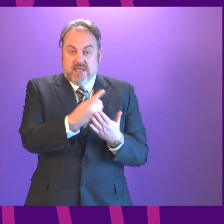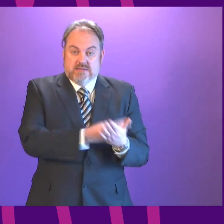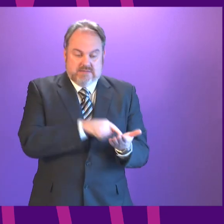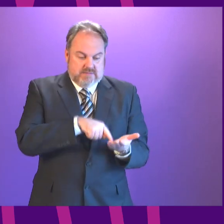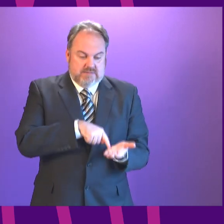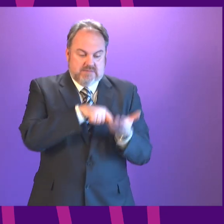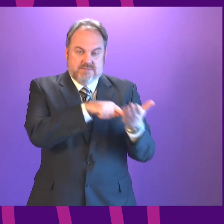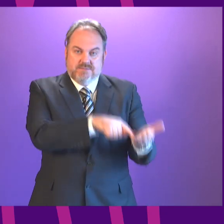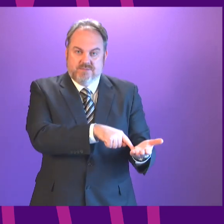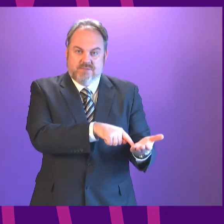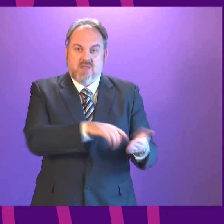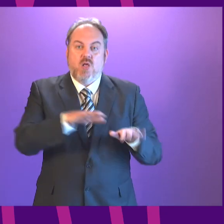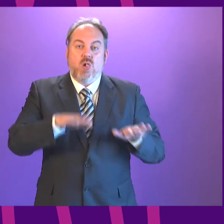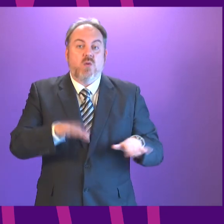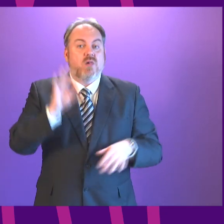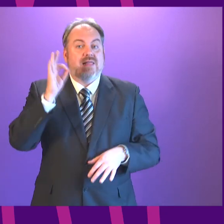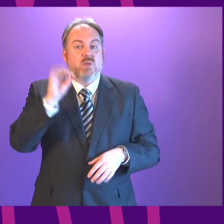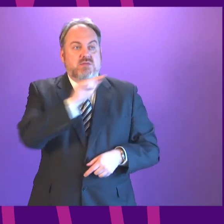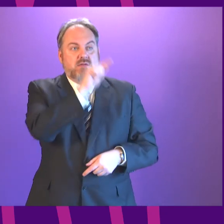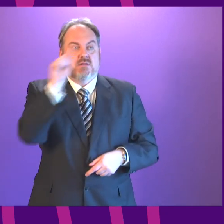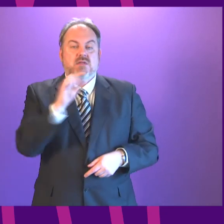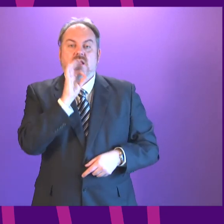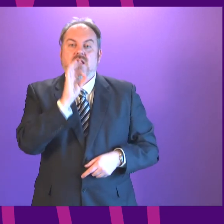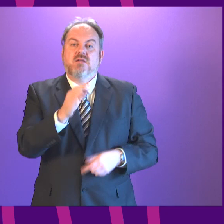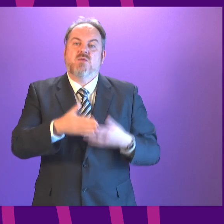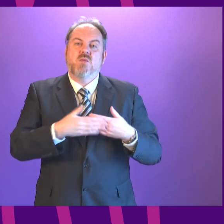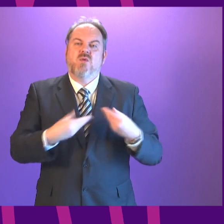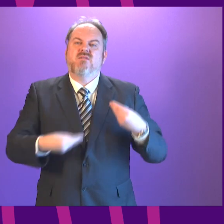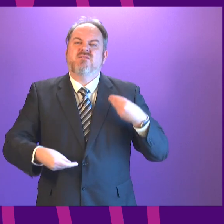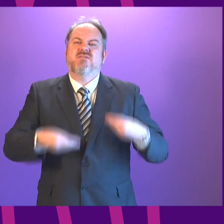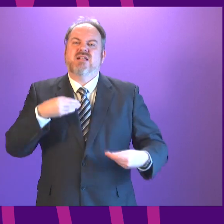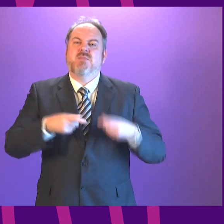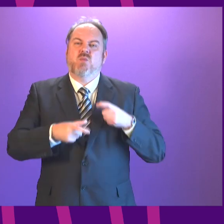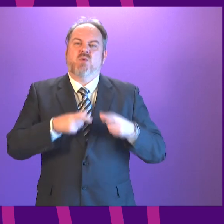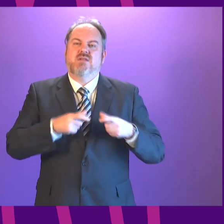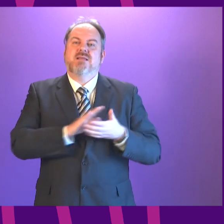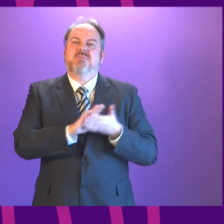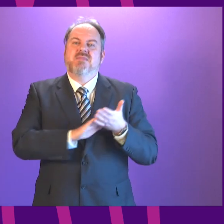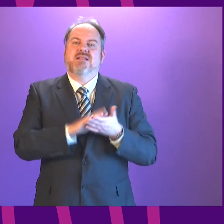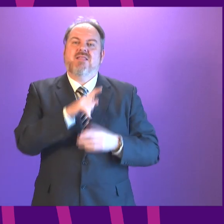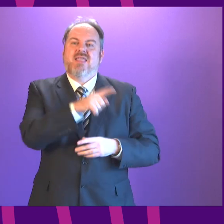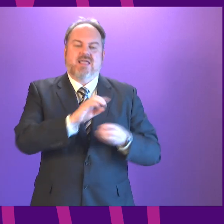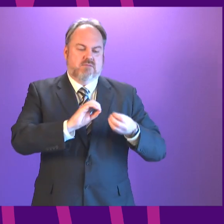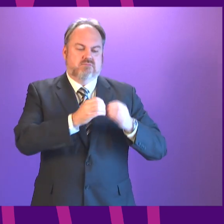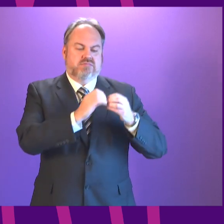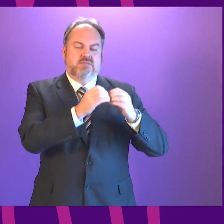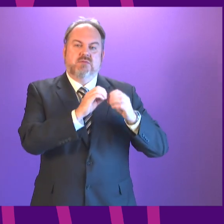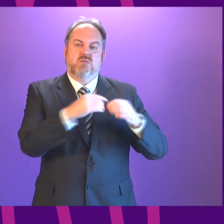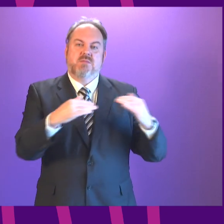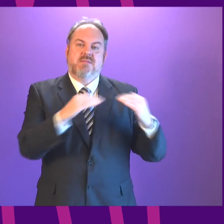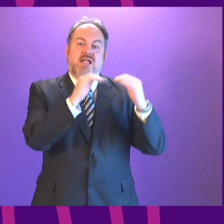requested flexibility to put in place their own local arrangements. I appeal to them to